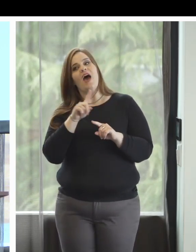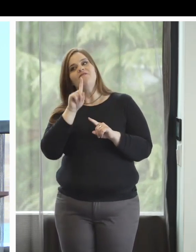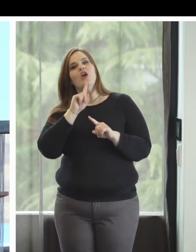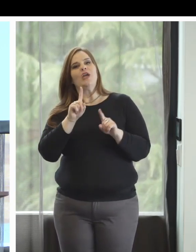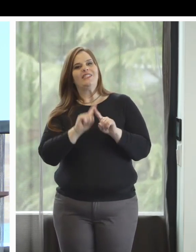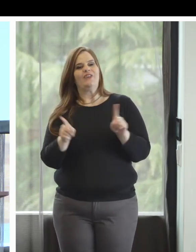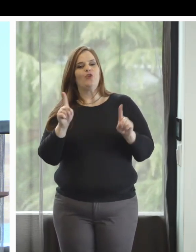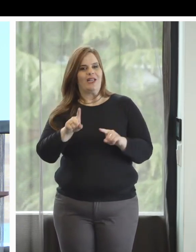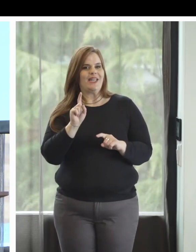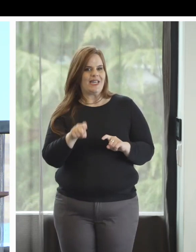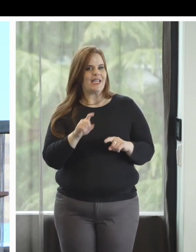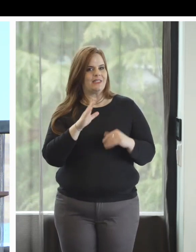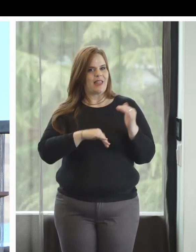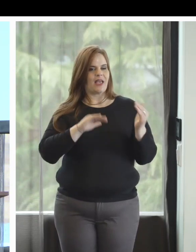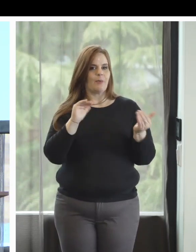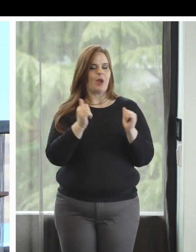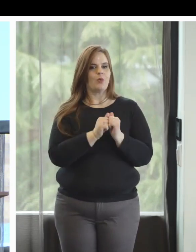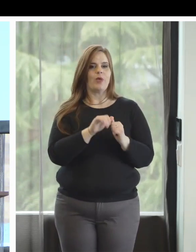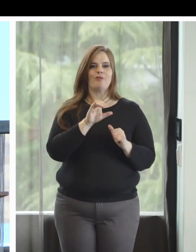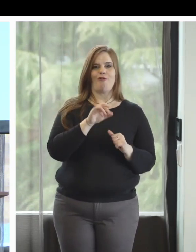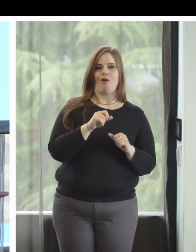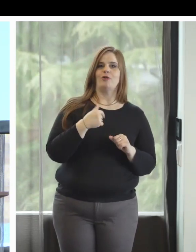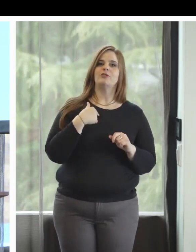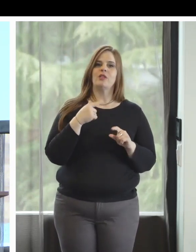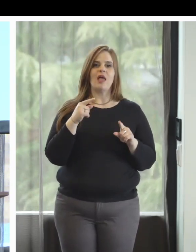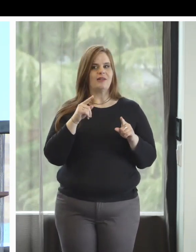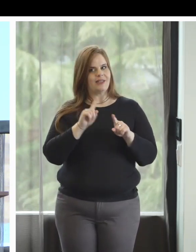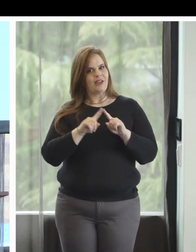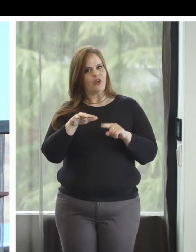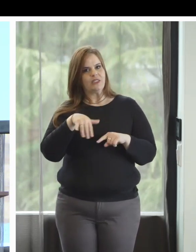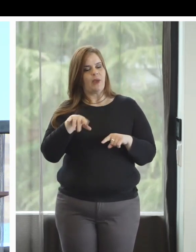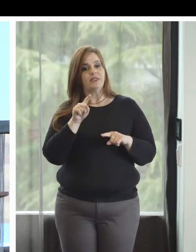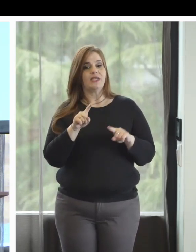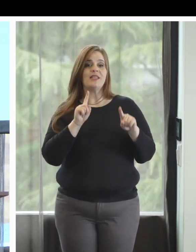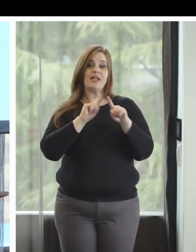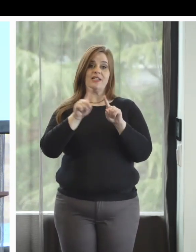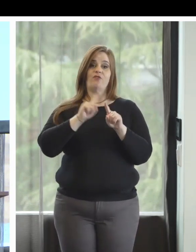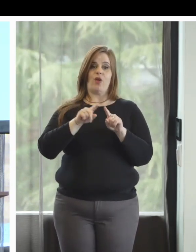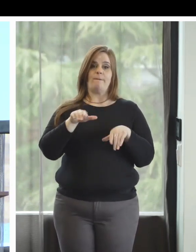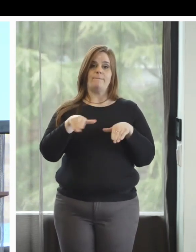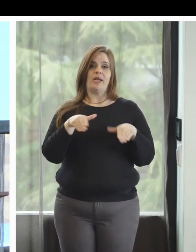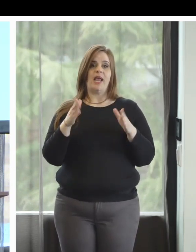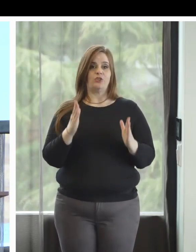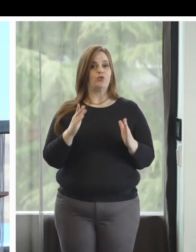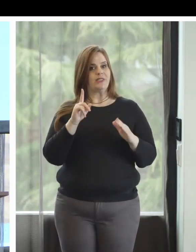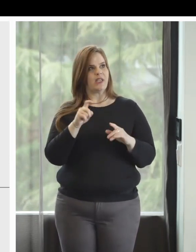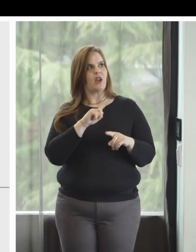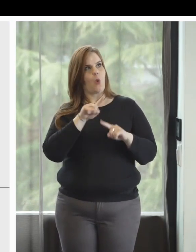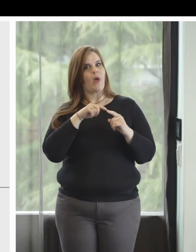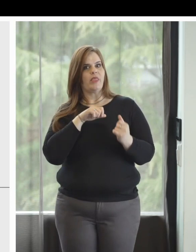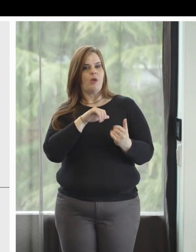informational gaps that different pedestrians require when they approach the environment. So how are